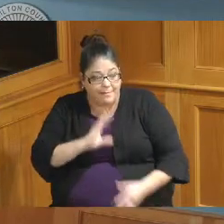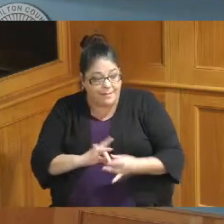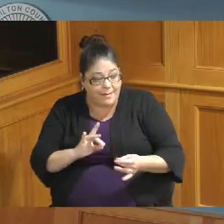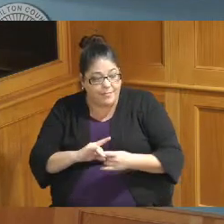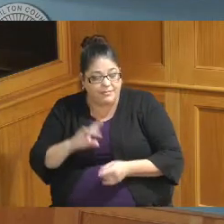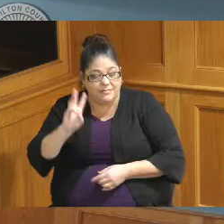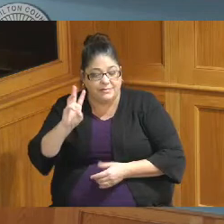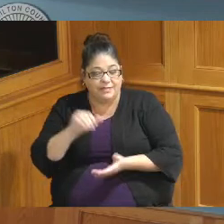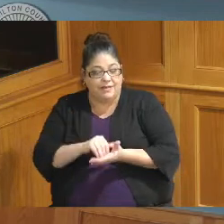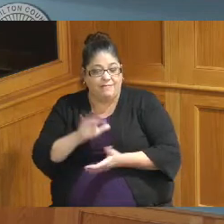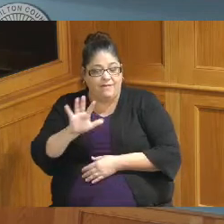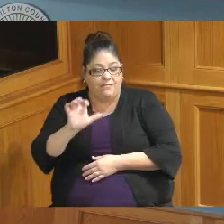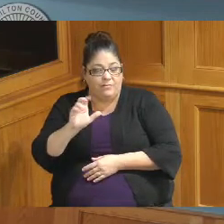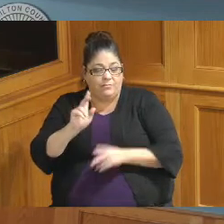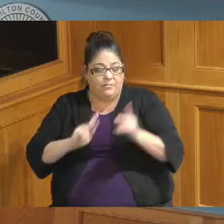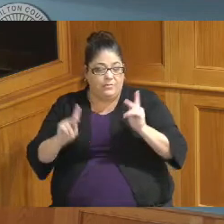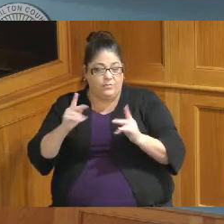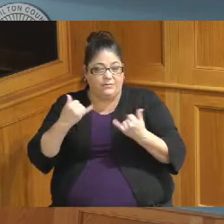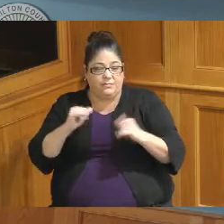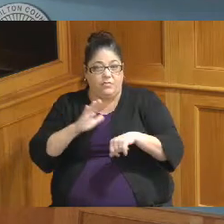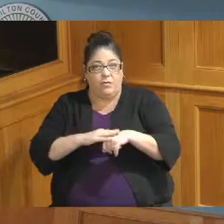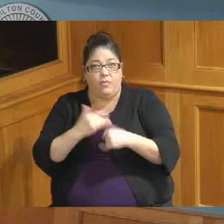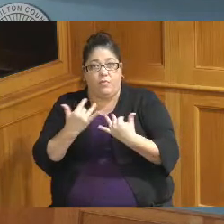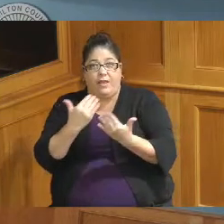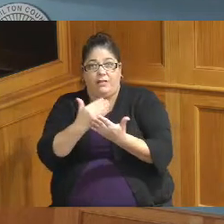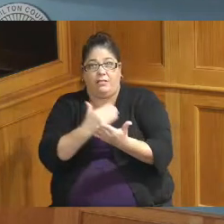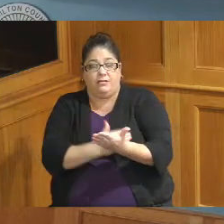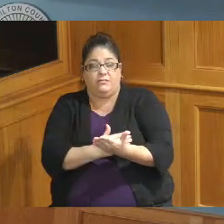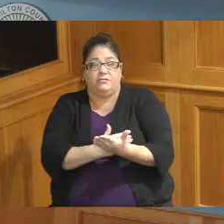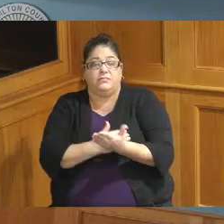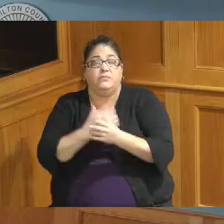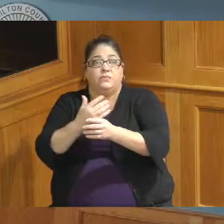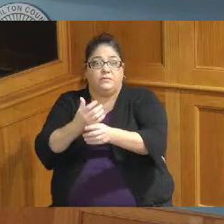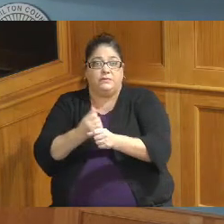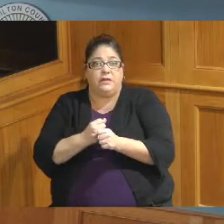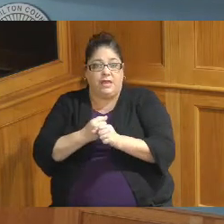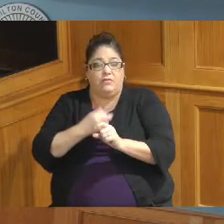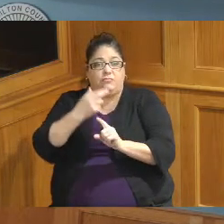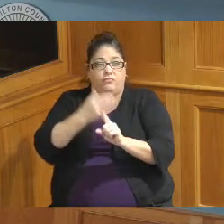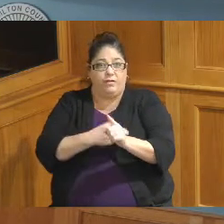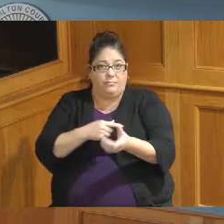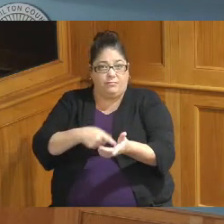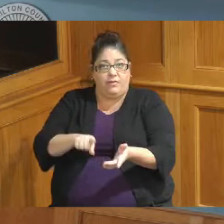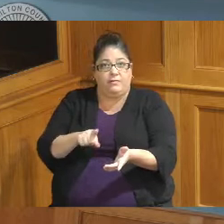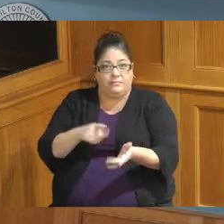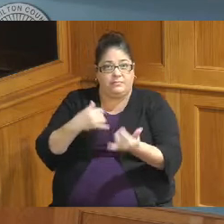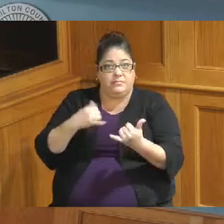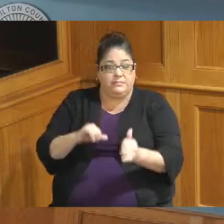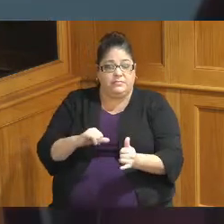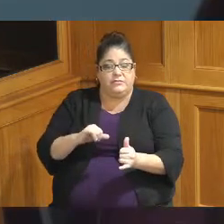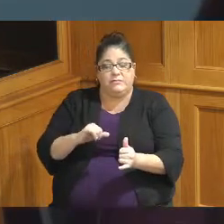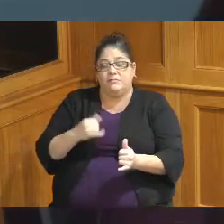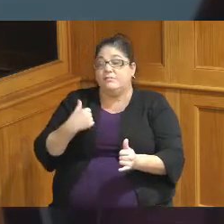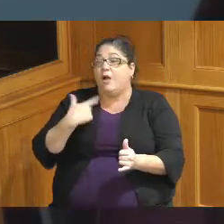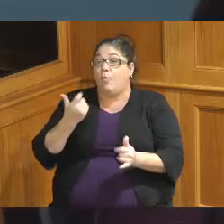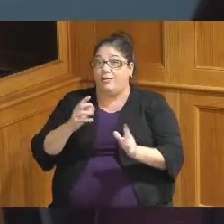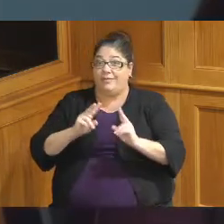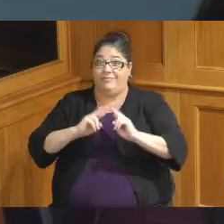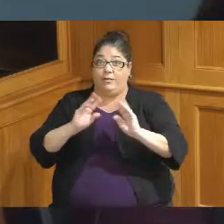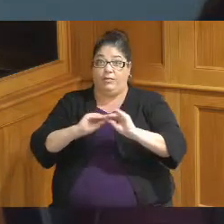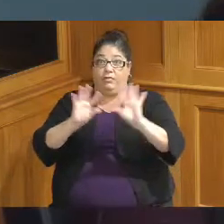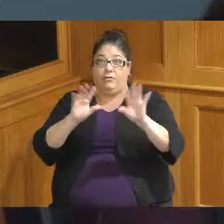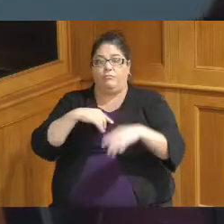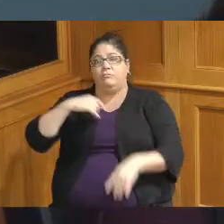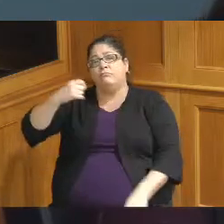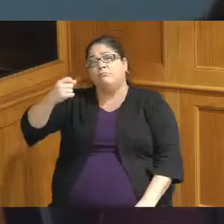people waiting to to get their rent paid I want to make it very clear that understand the the the